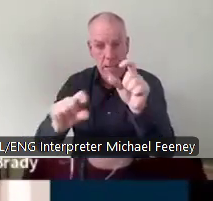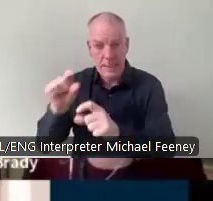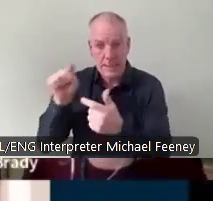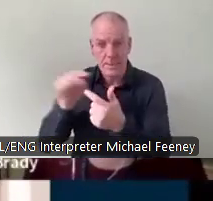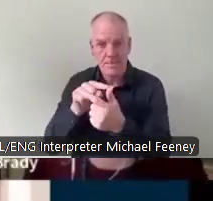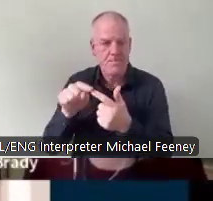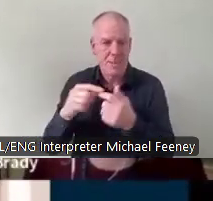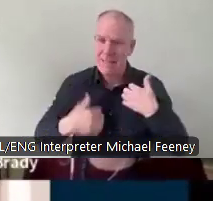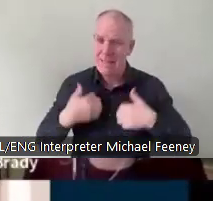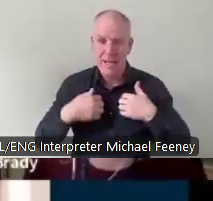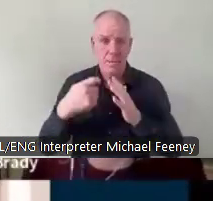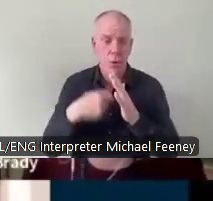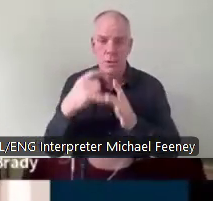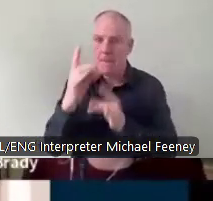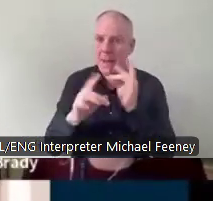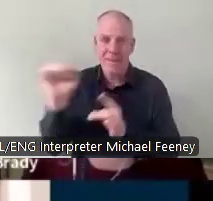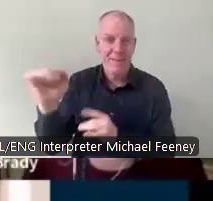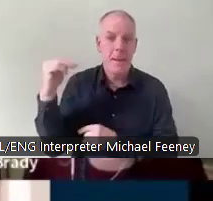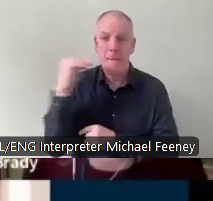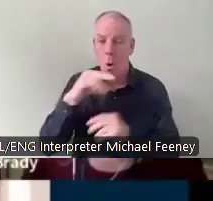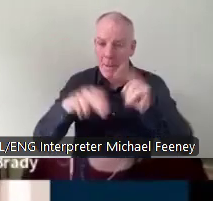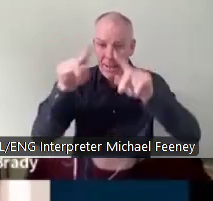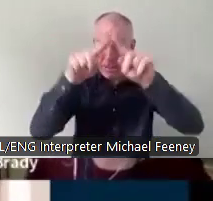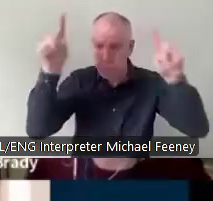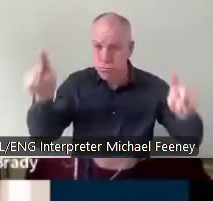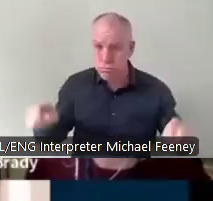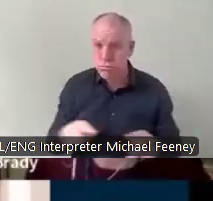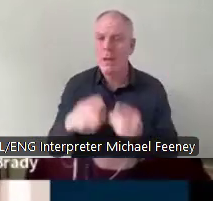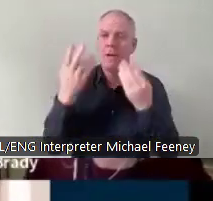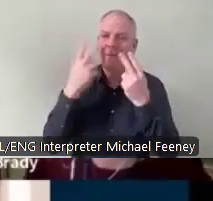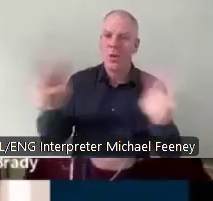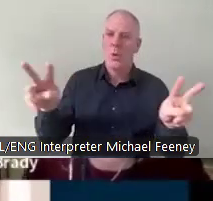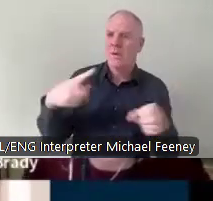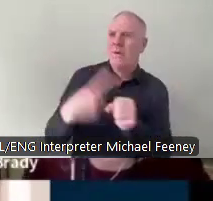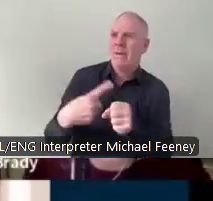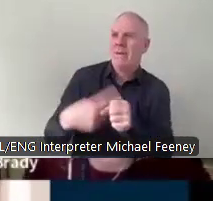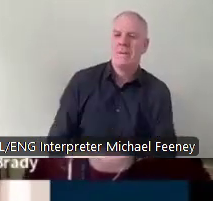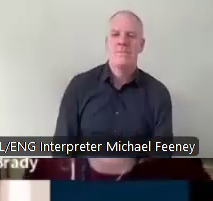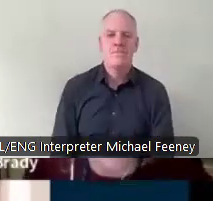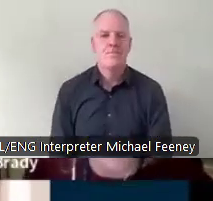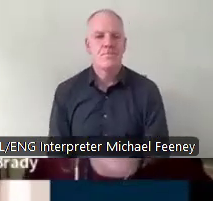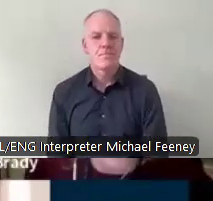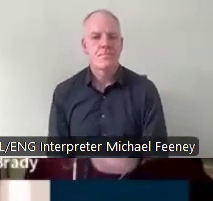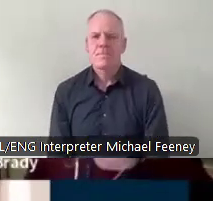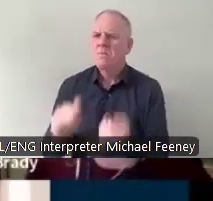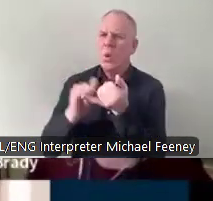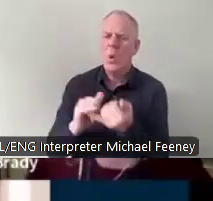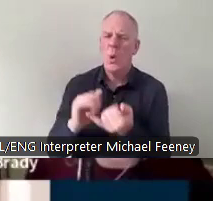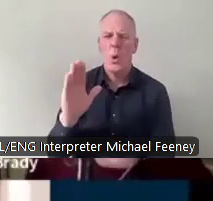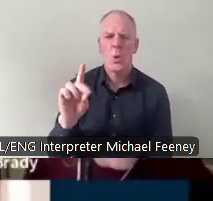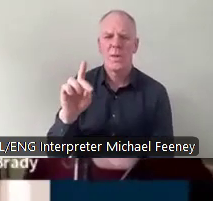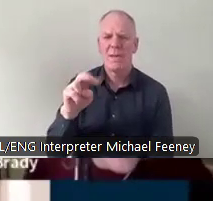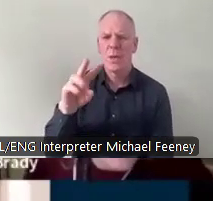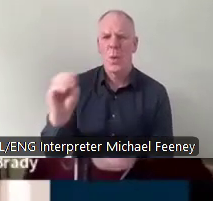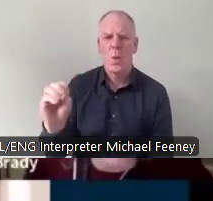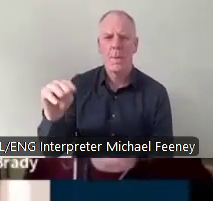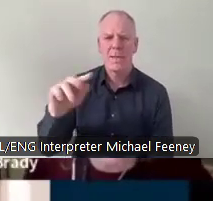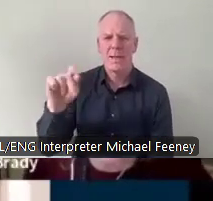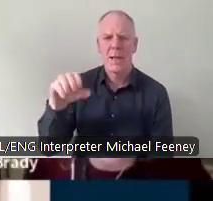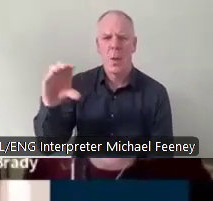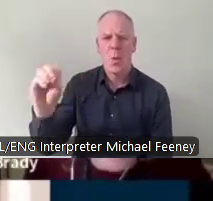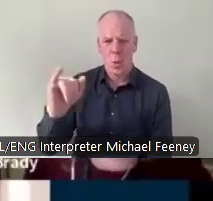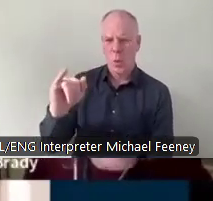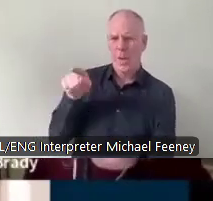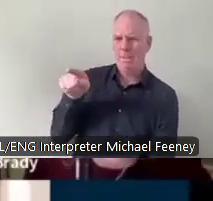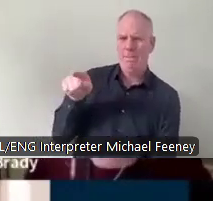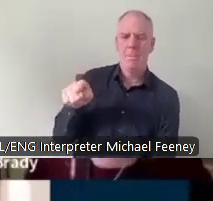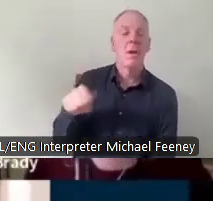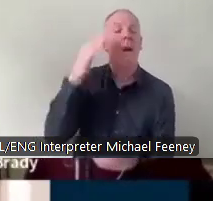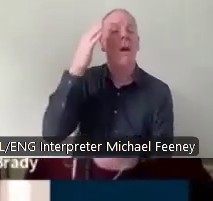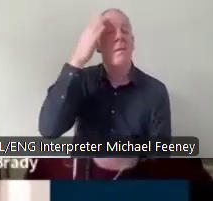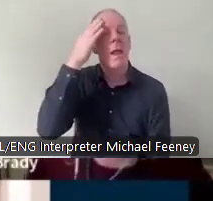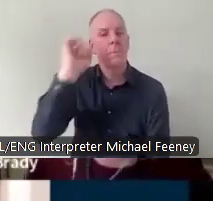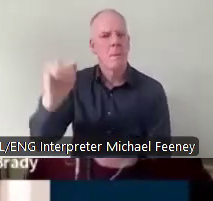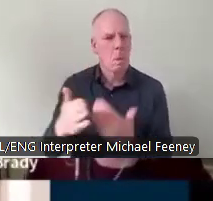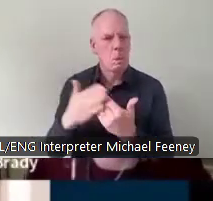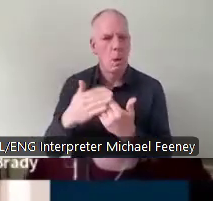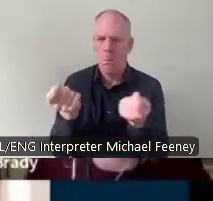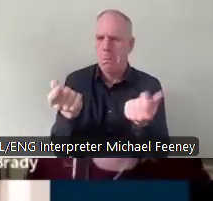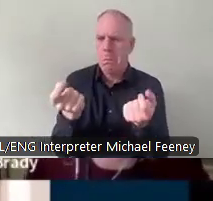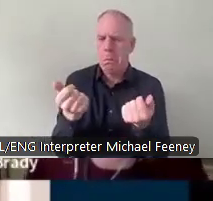project to bring this important painting back on view. So who was Ludovico Mazzolino? Our knowledge of Mazzolino's early life is quite limited, but he probably began his